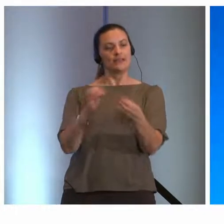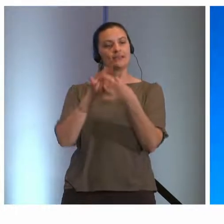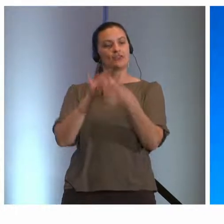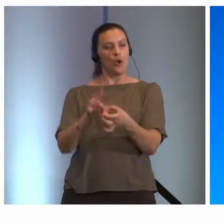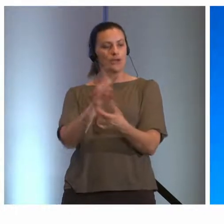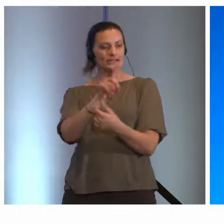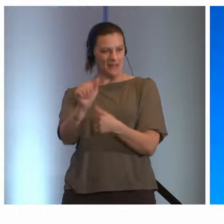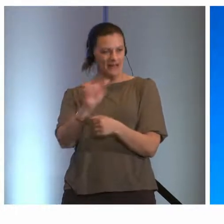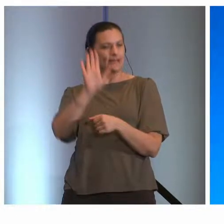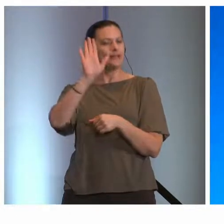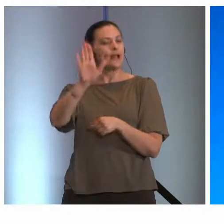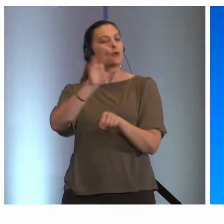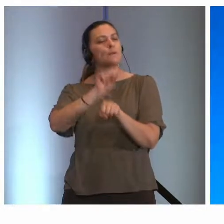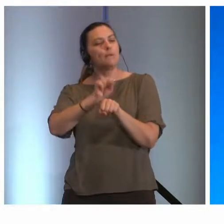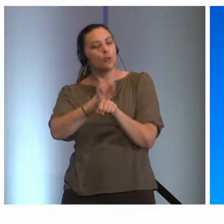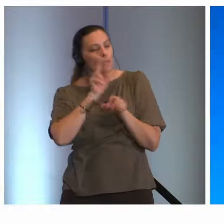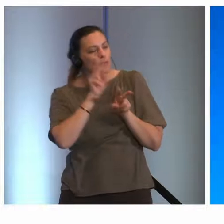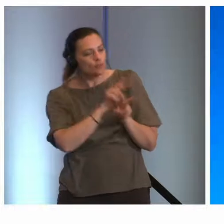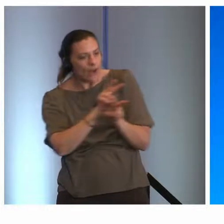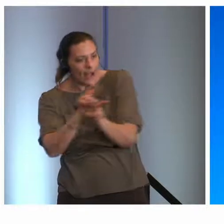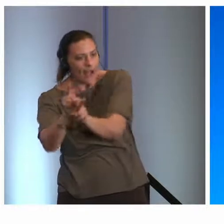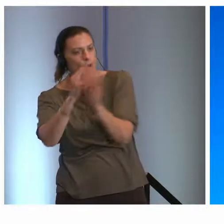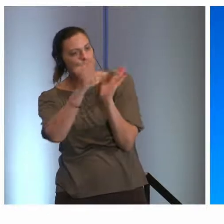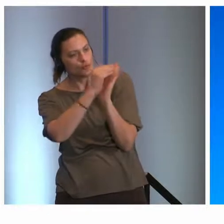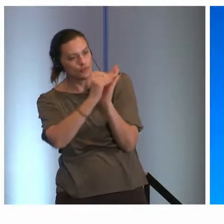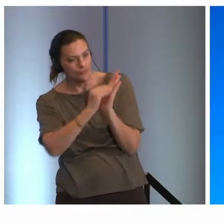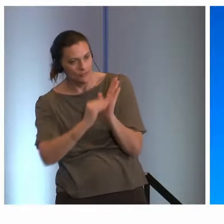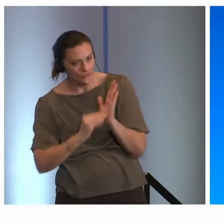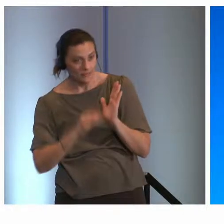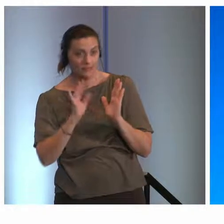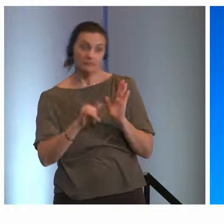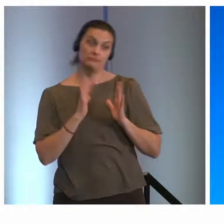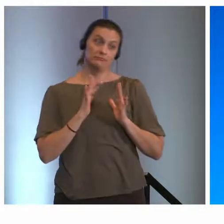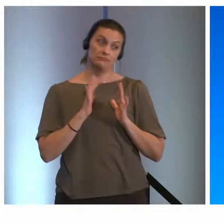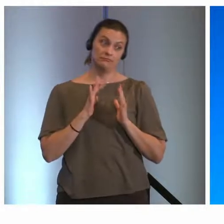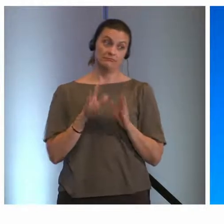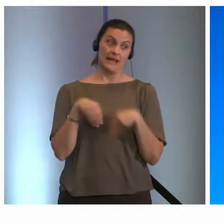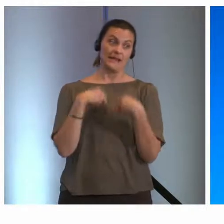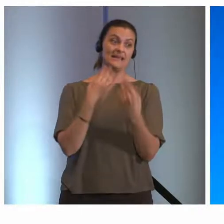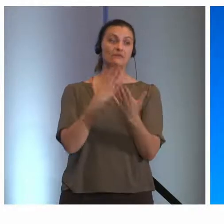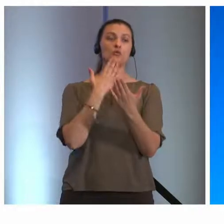So, one good example is the National Organization on Disability, they have an employment tracker, now, the